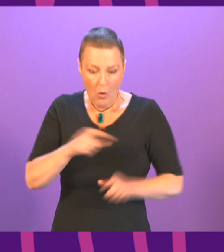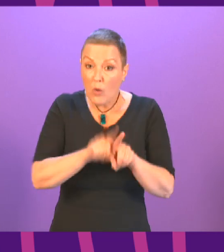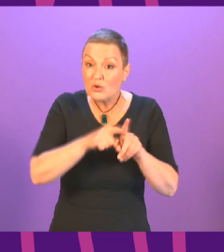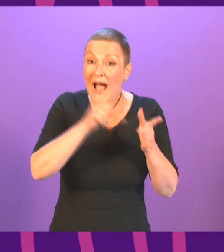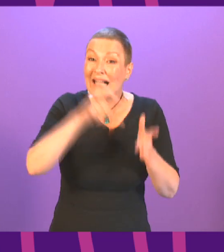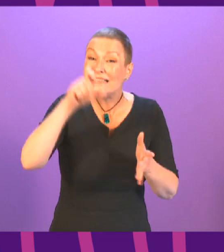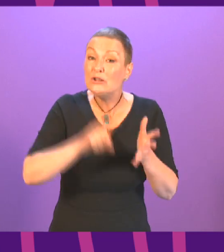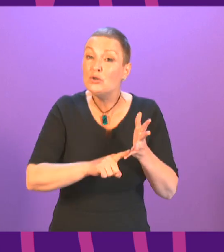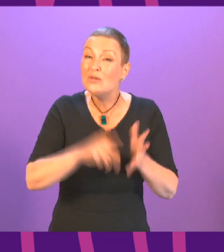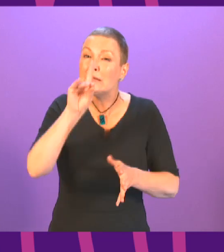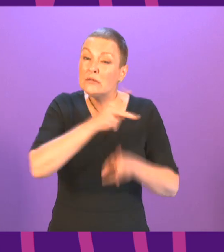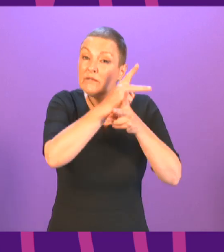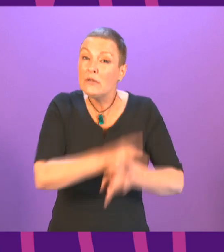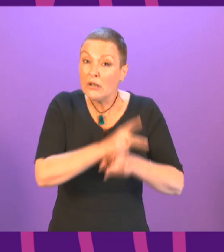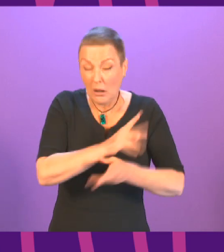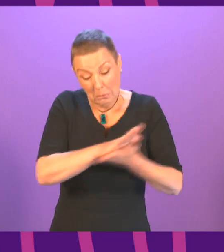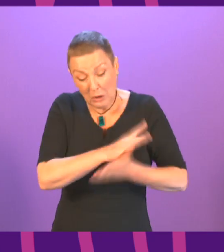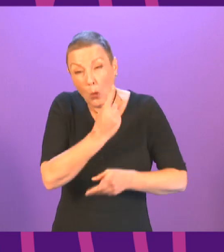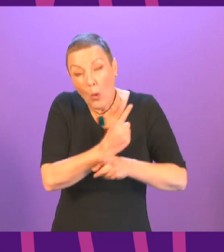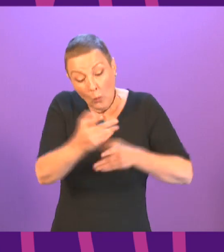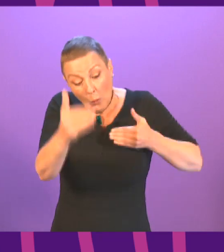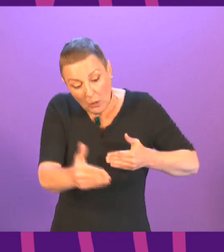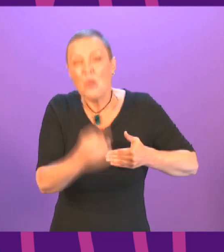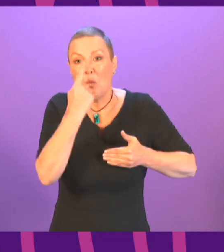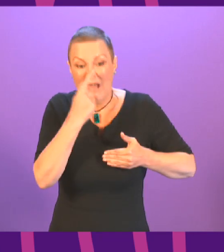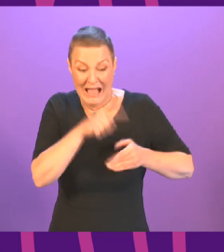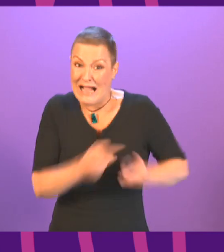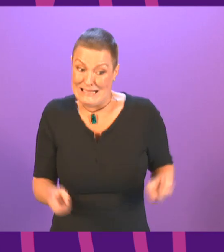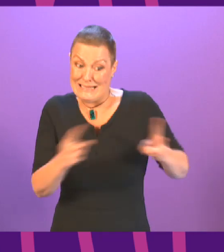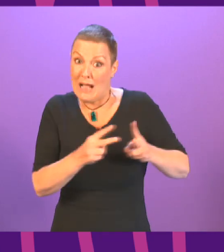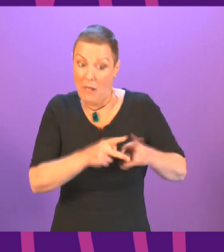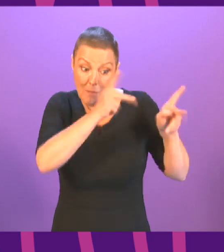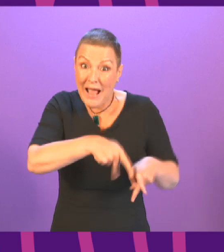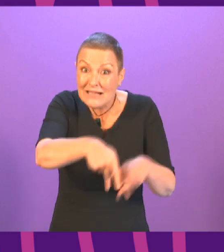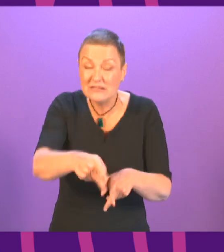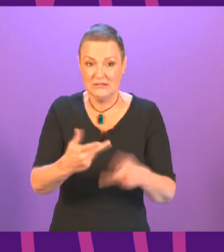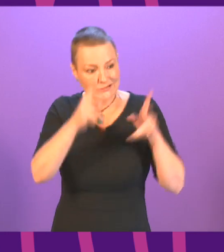intensive care unit capacity within one week, to treble it within two weeks and, if required,